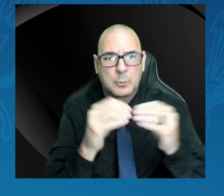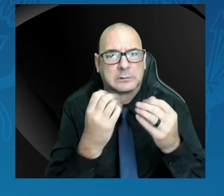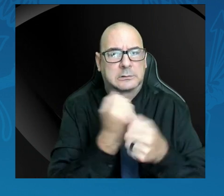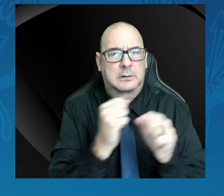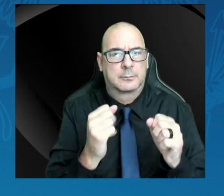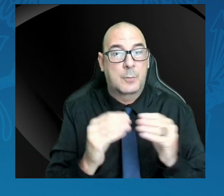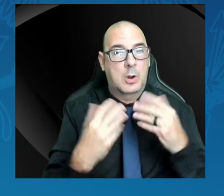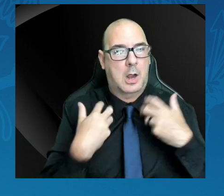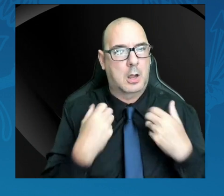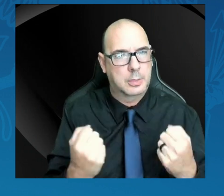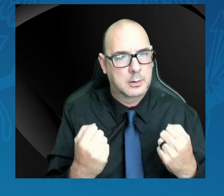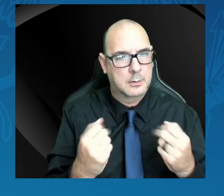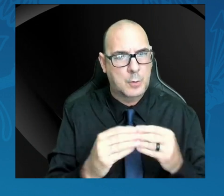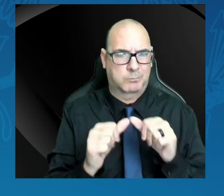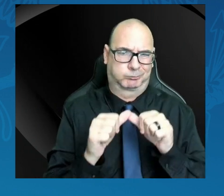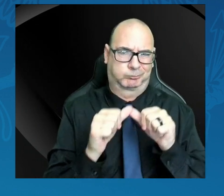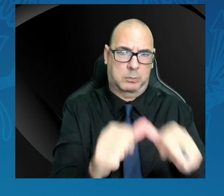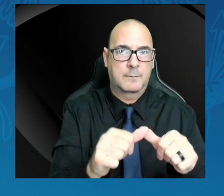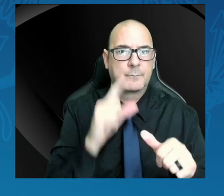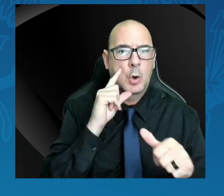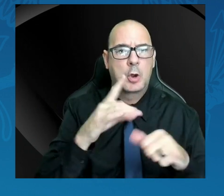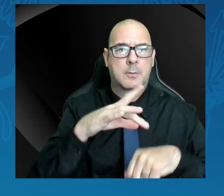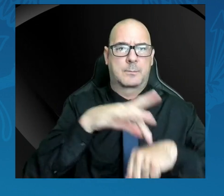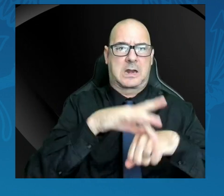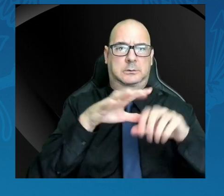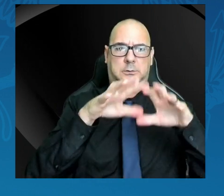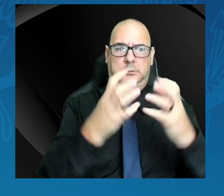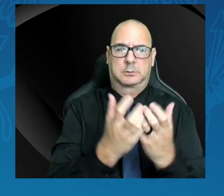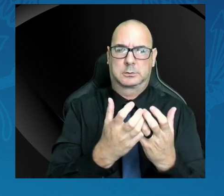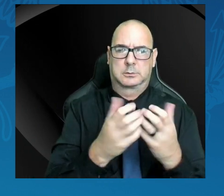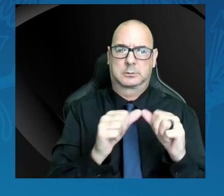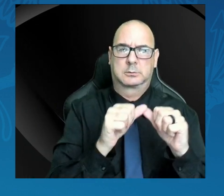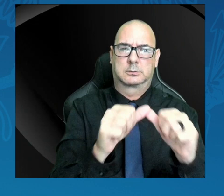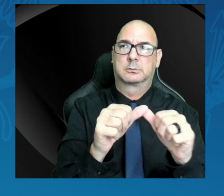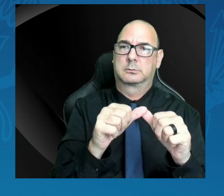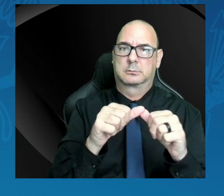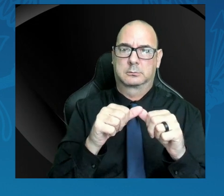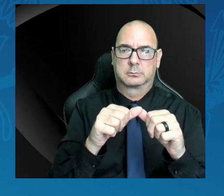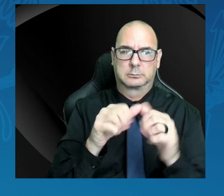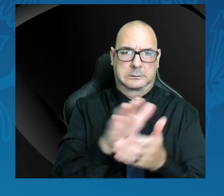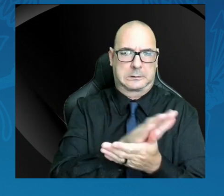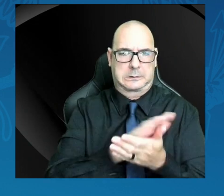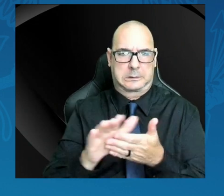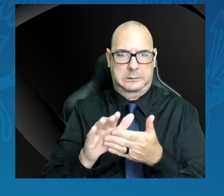And electric school bus manufacturing creates good jobs here in America.